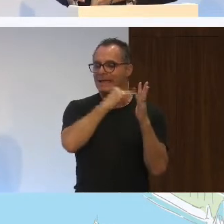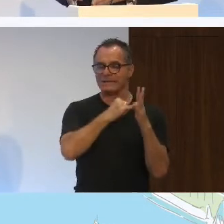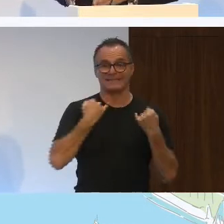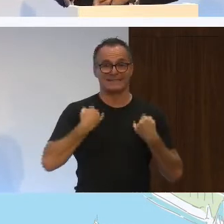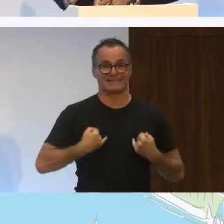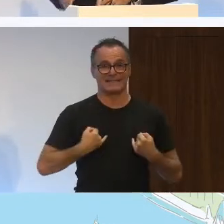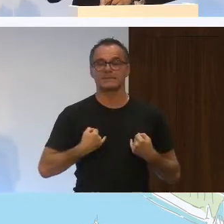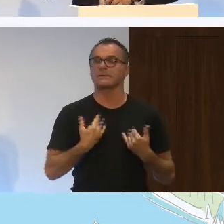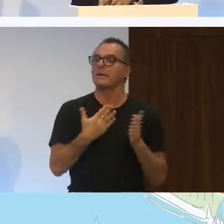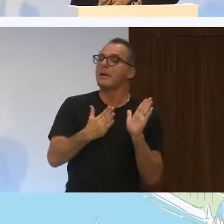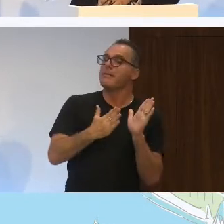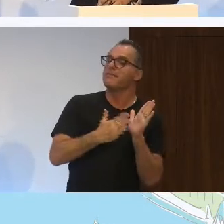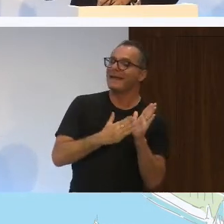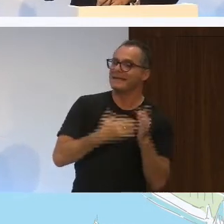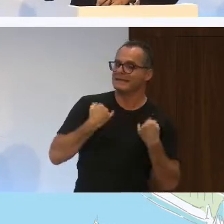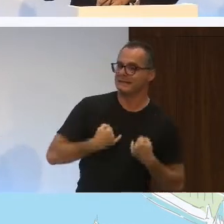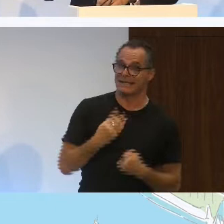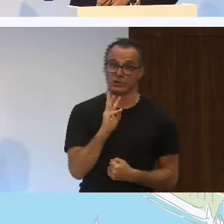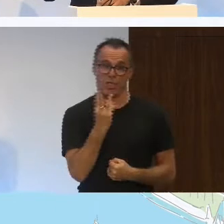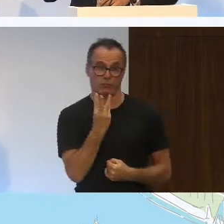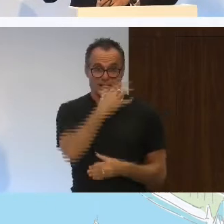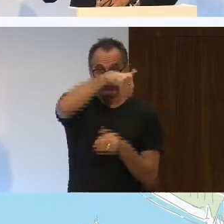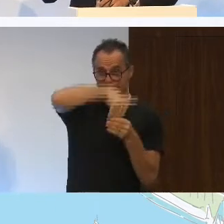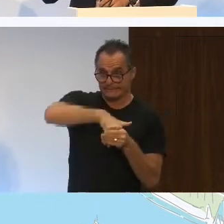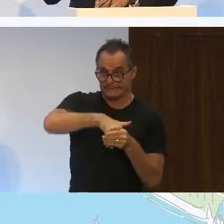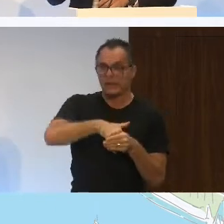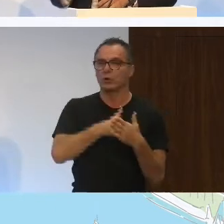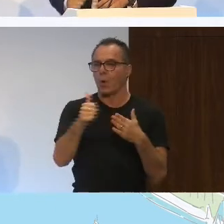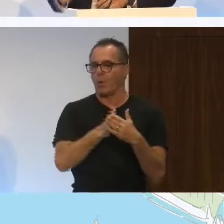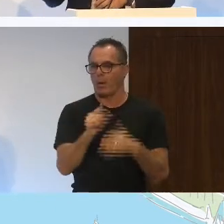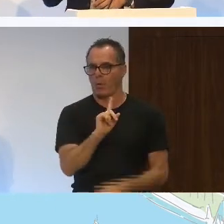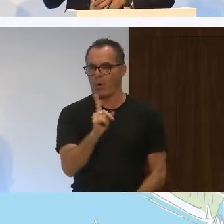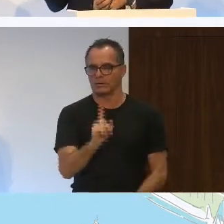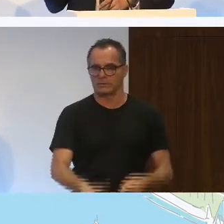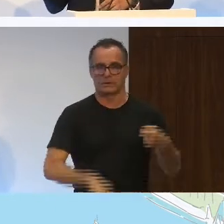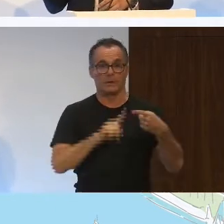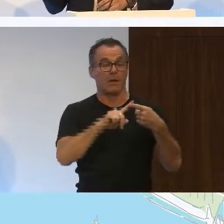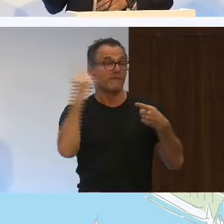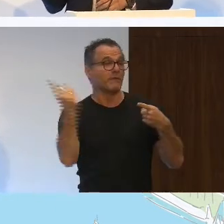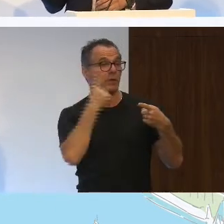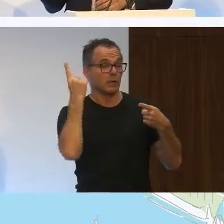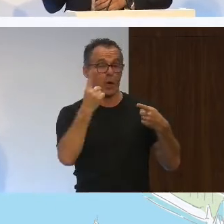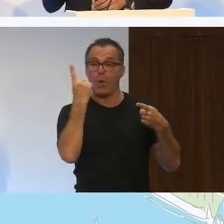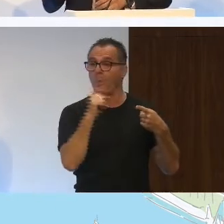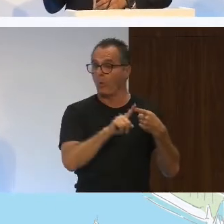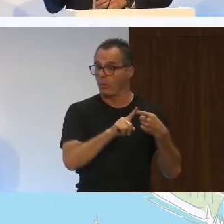we have three things that are happening that are very, very typical. One is vertigo spells that is indistinguishable